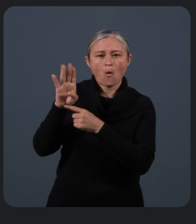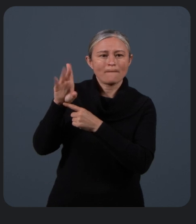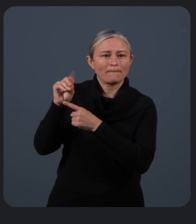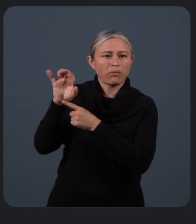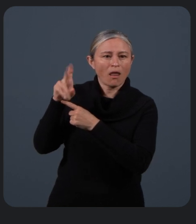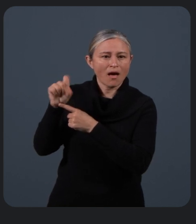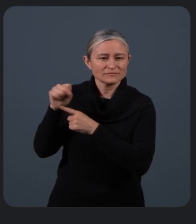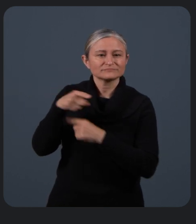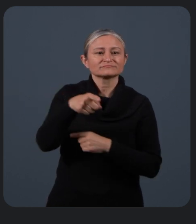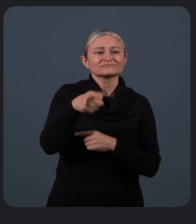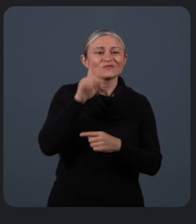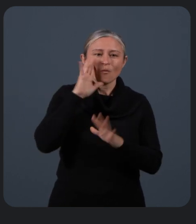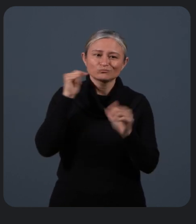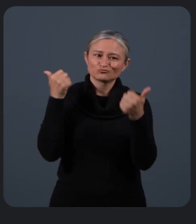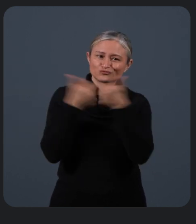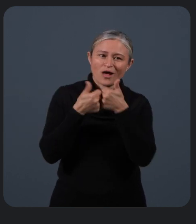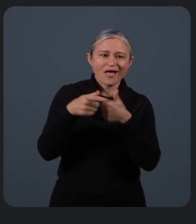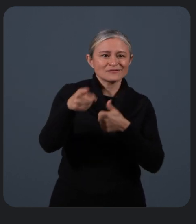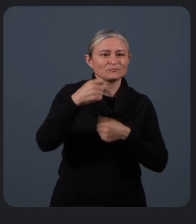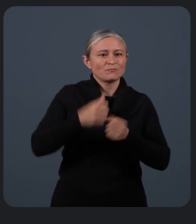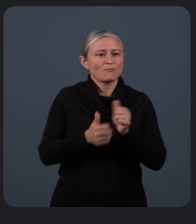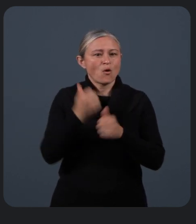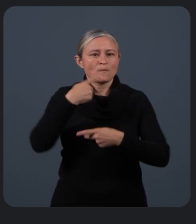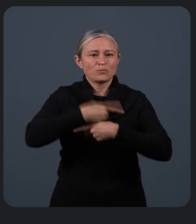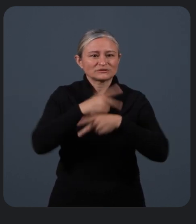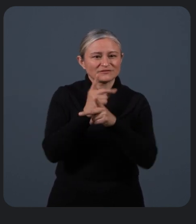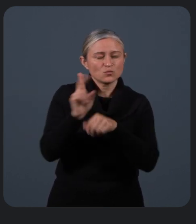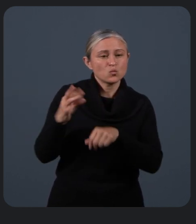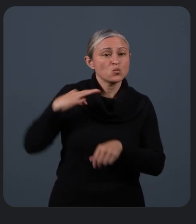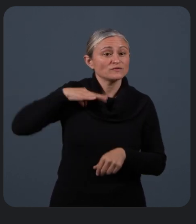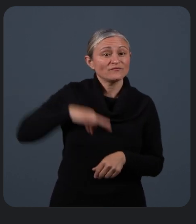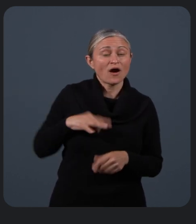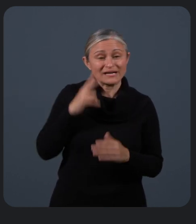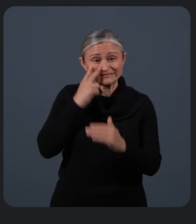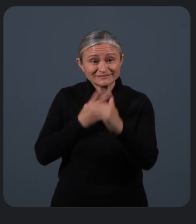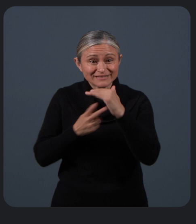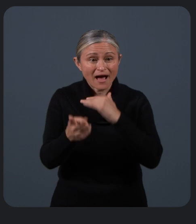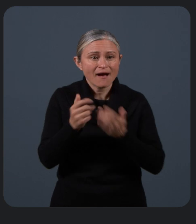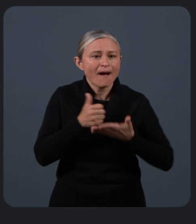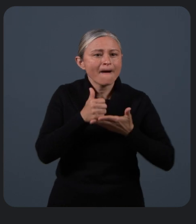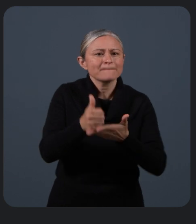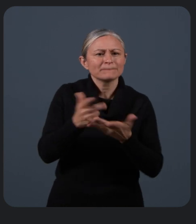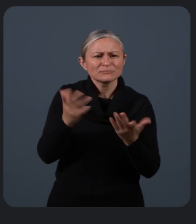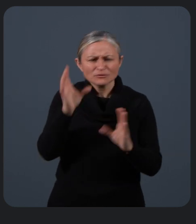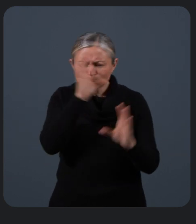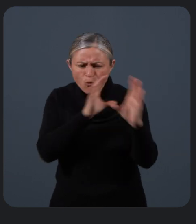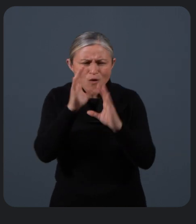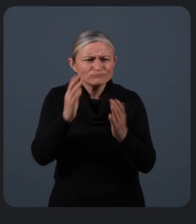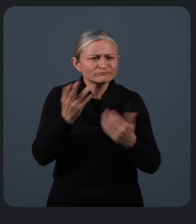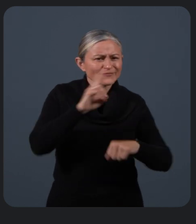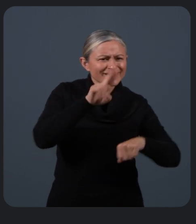We think this challenge will produce some useful insights and help you explore how natural language is used